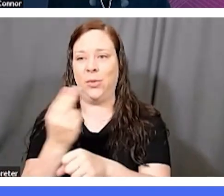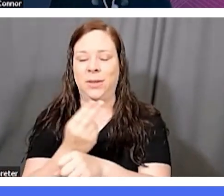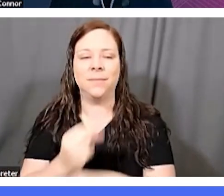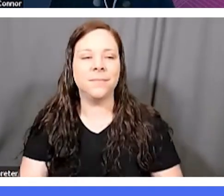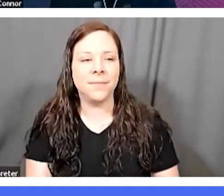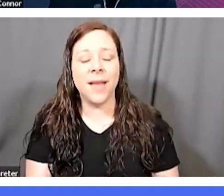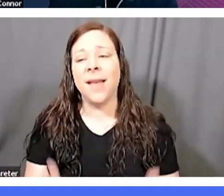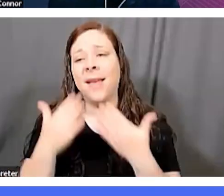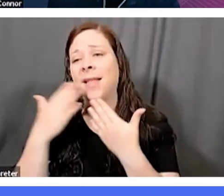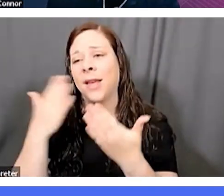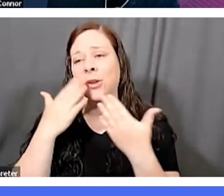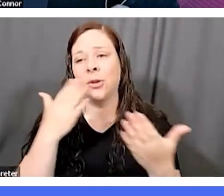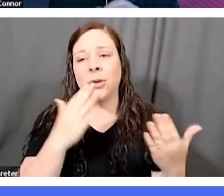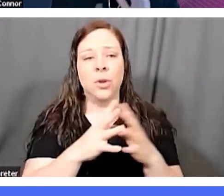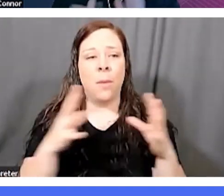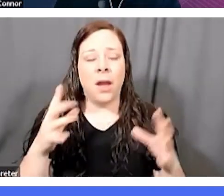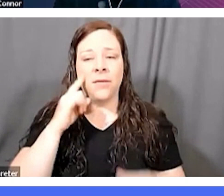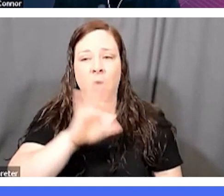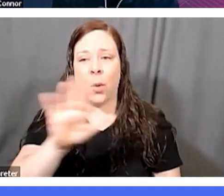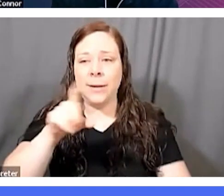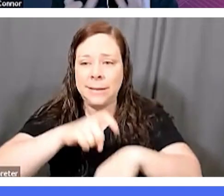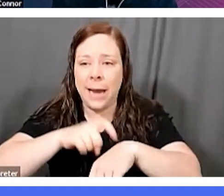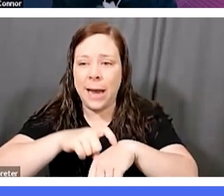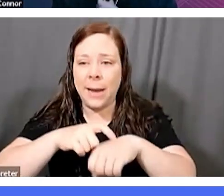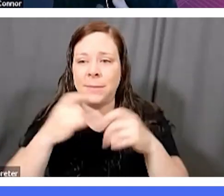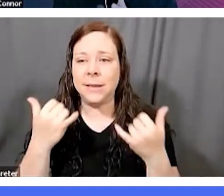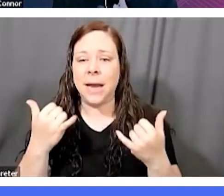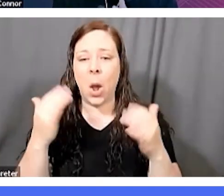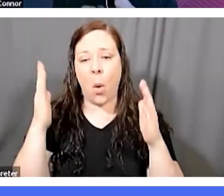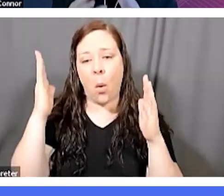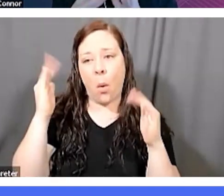Thanks so much for your time today. I hope that we will stay in touch.